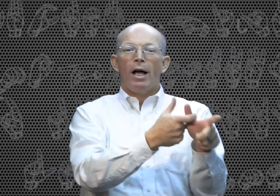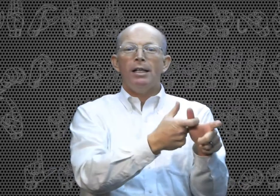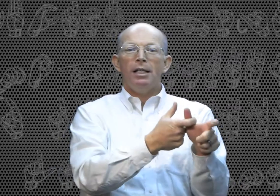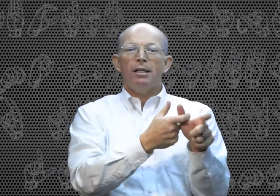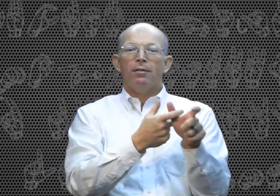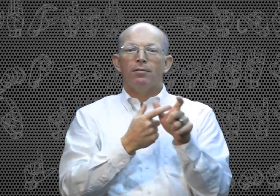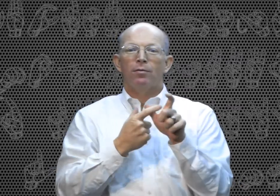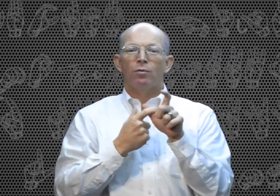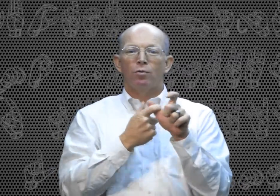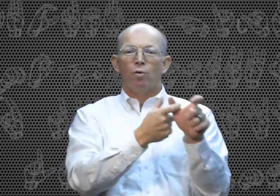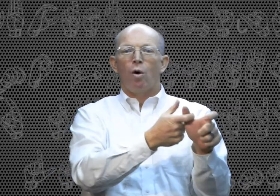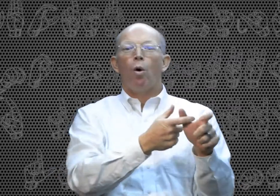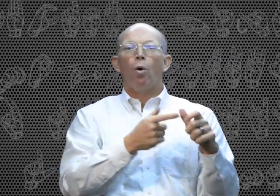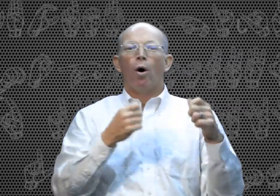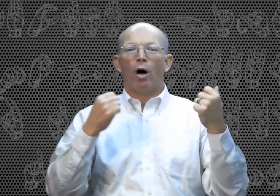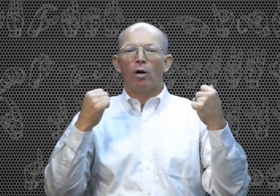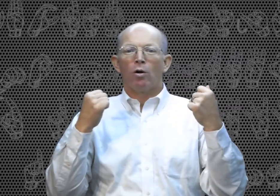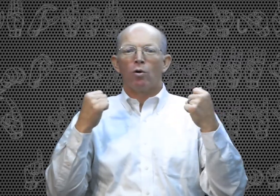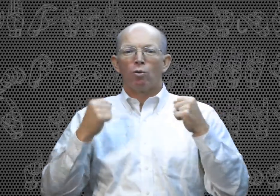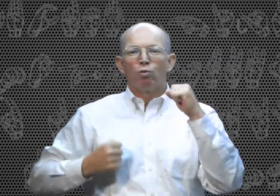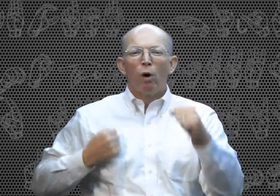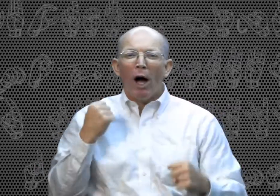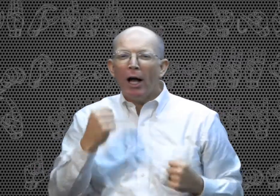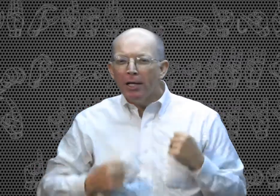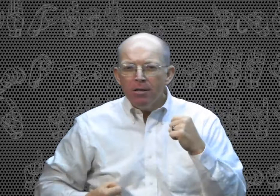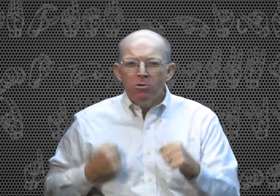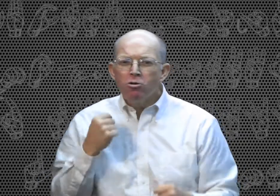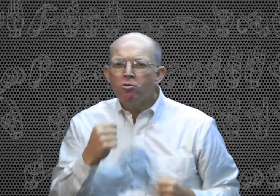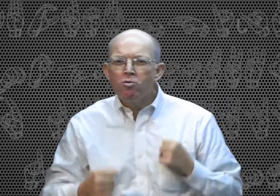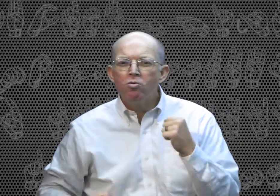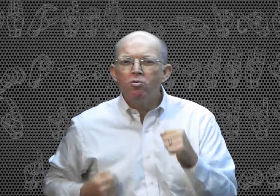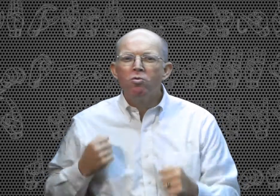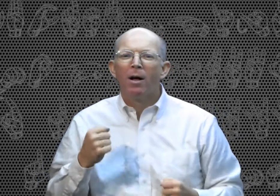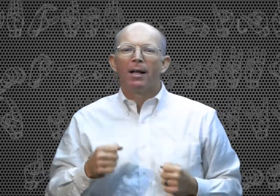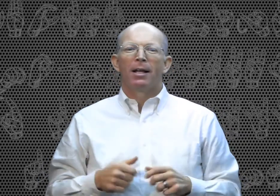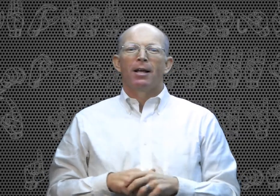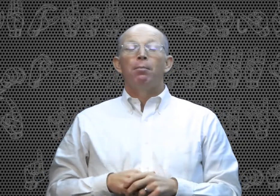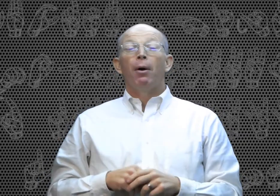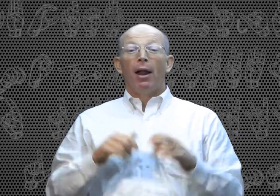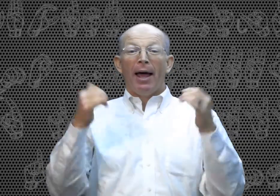RUN